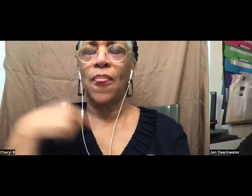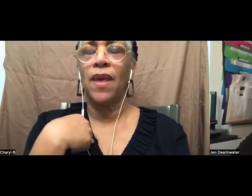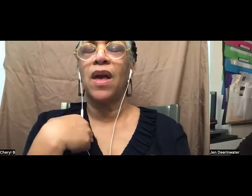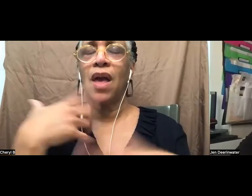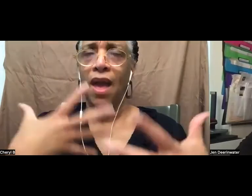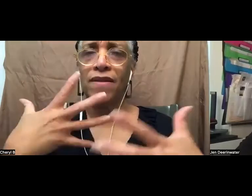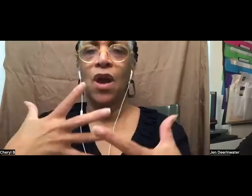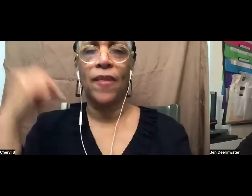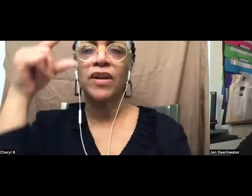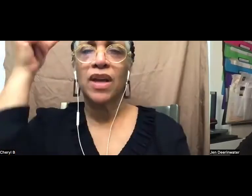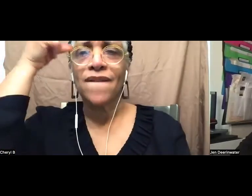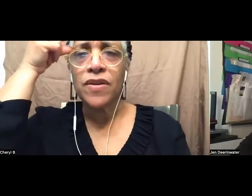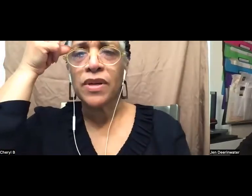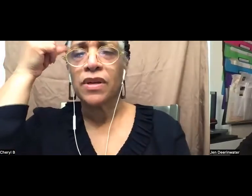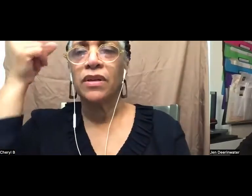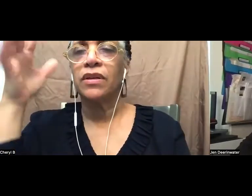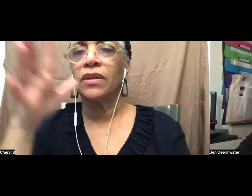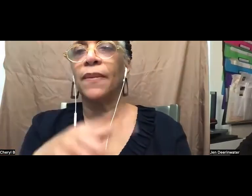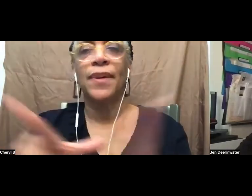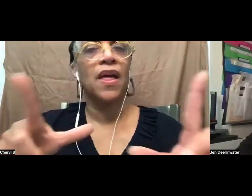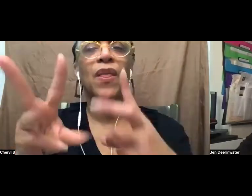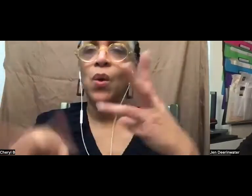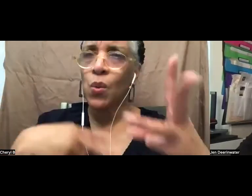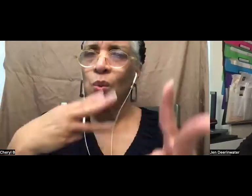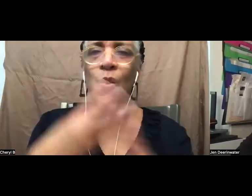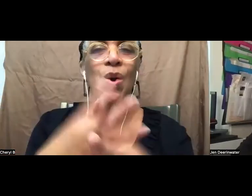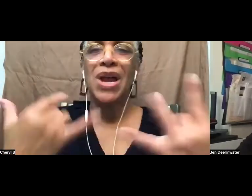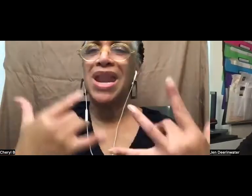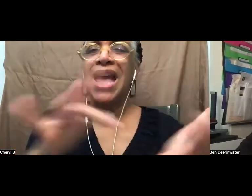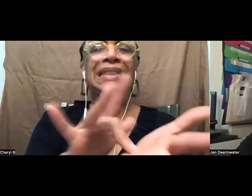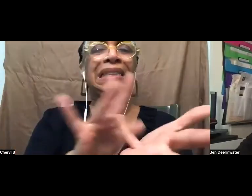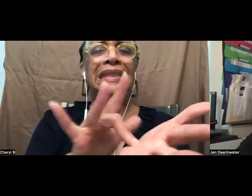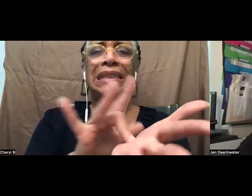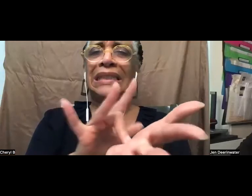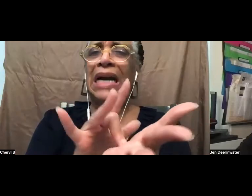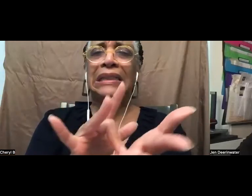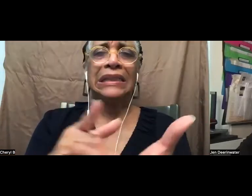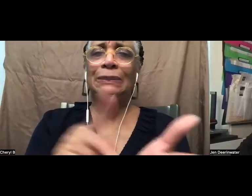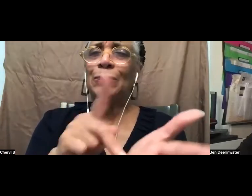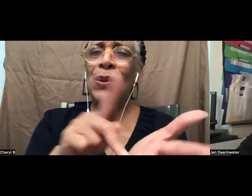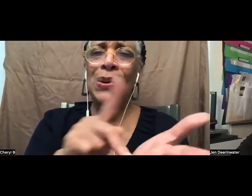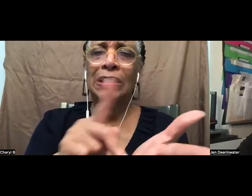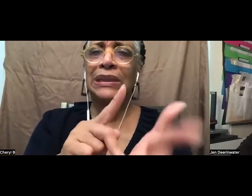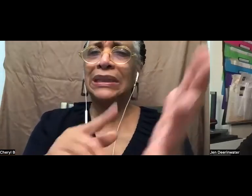There has been a 50-fold increase in toxic